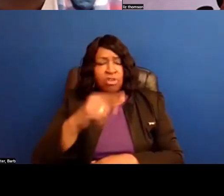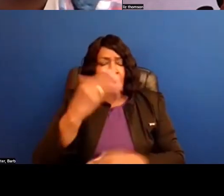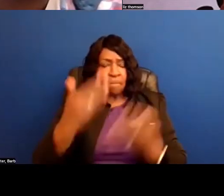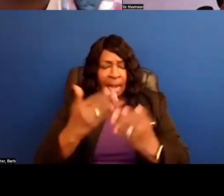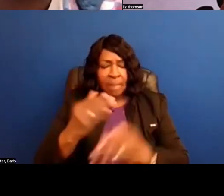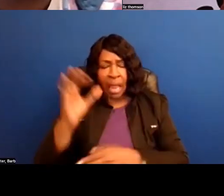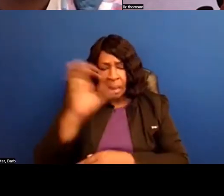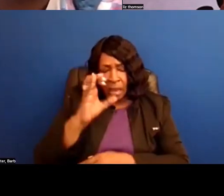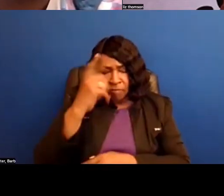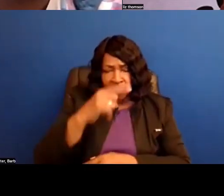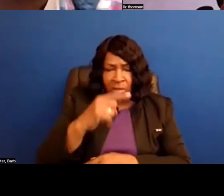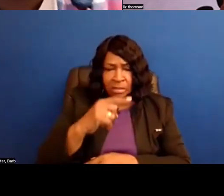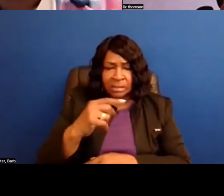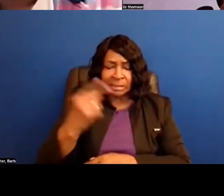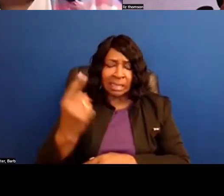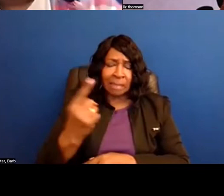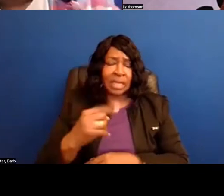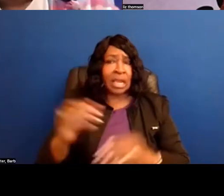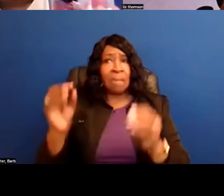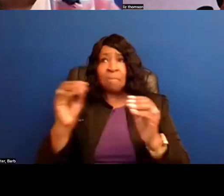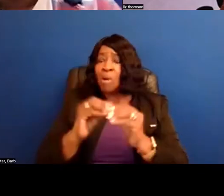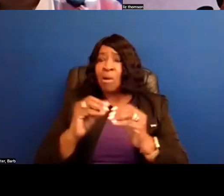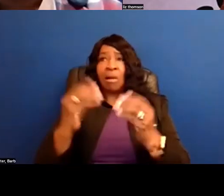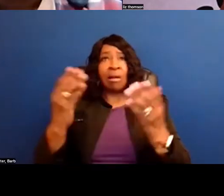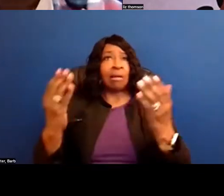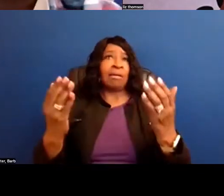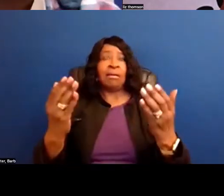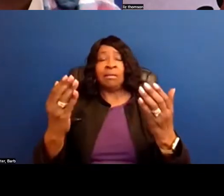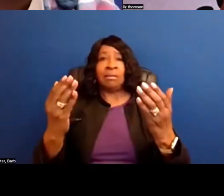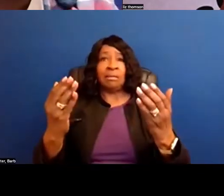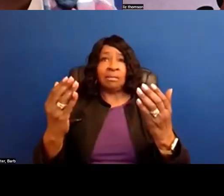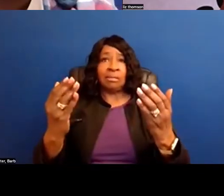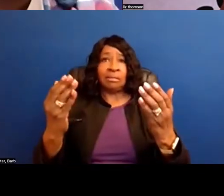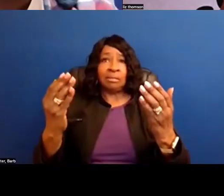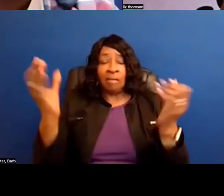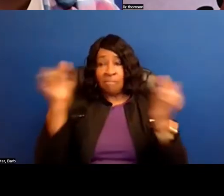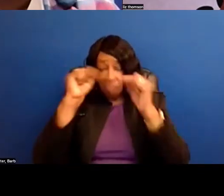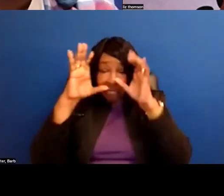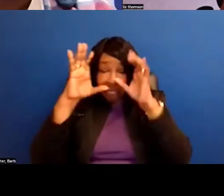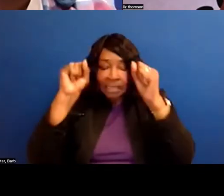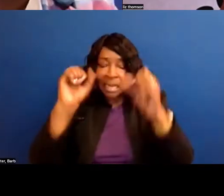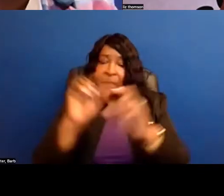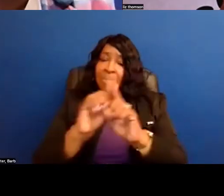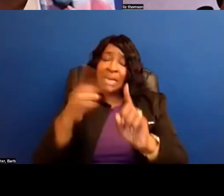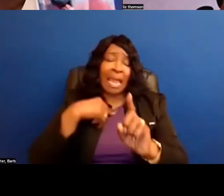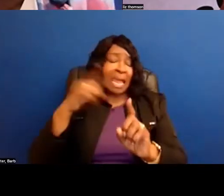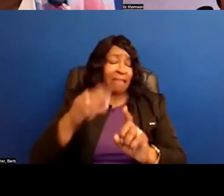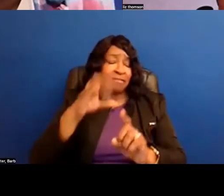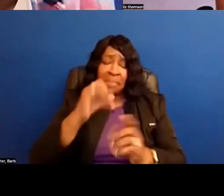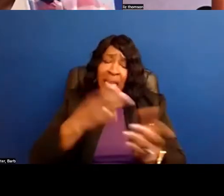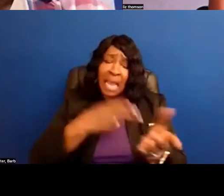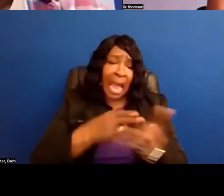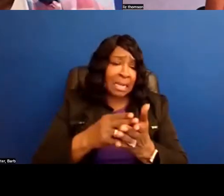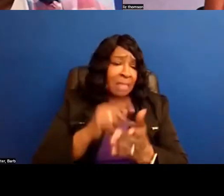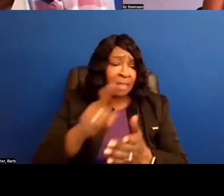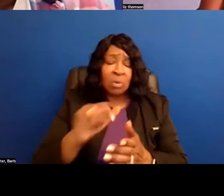a lot more novel, but I have to be honest, there wasn't a lot of interdisciplinary research